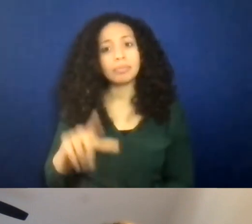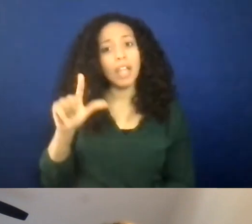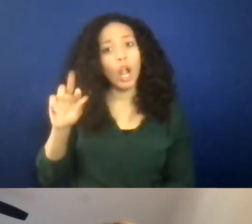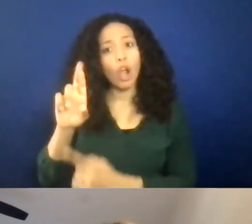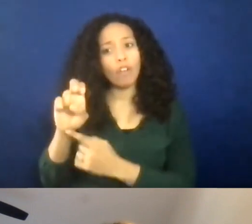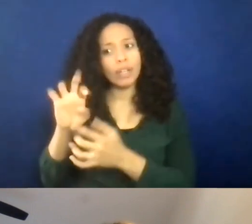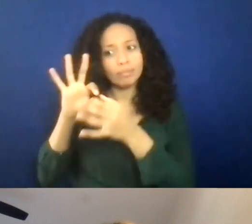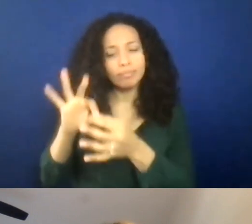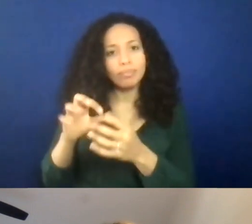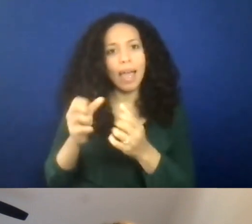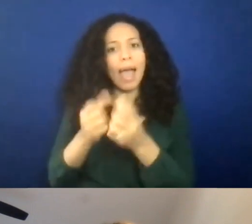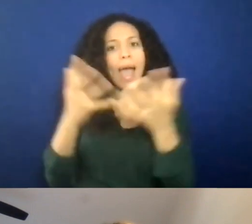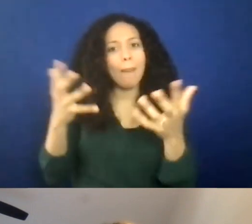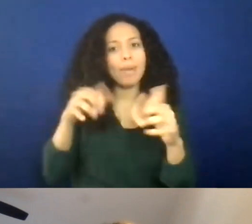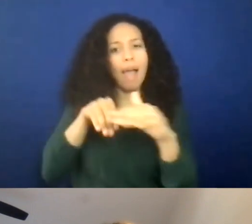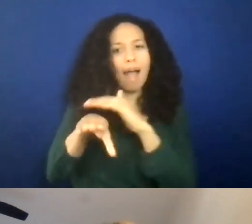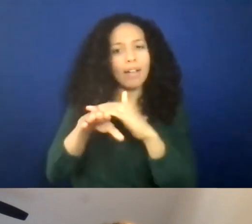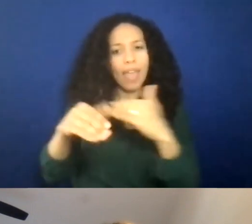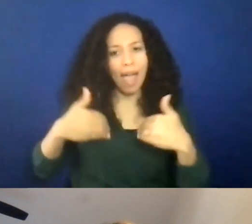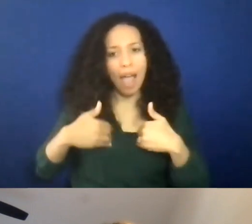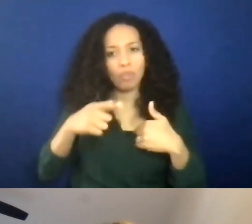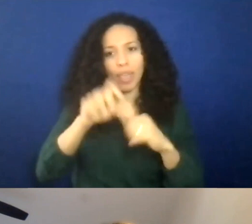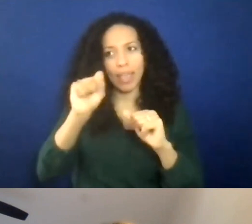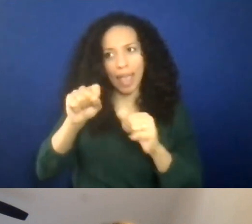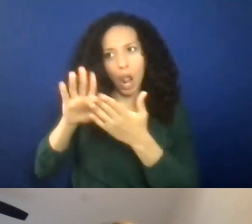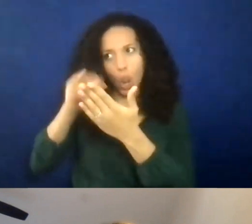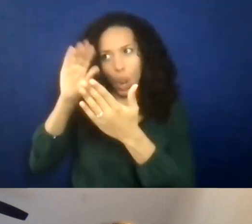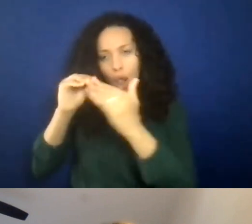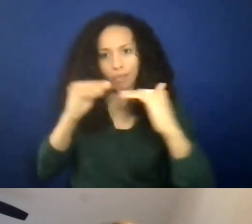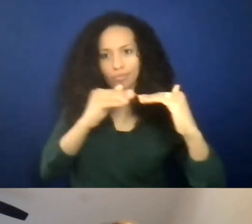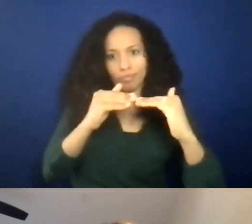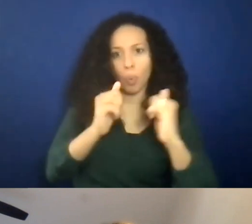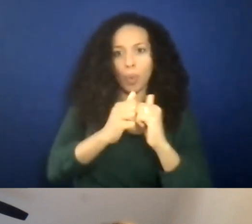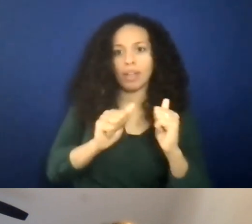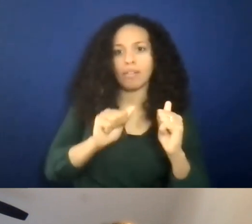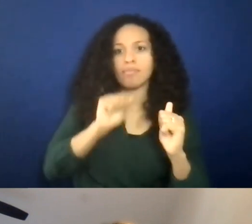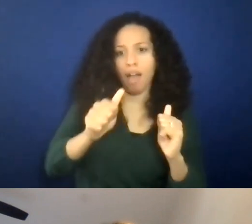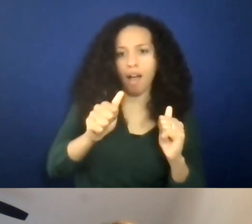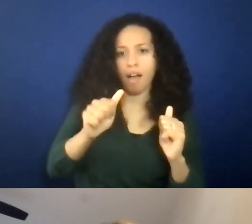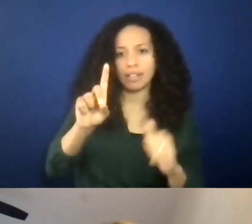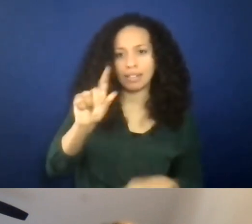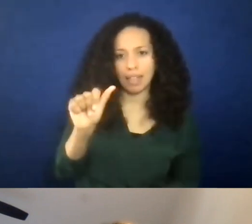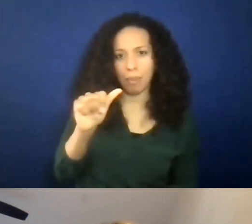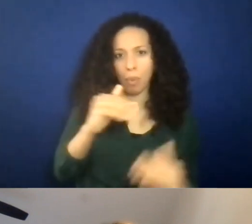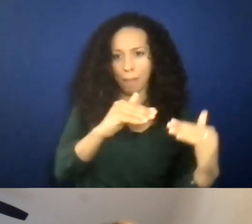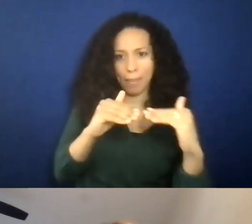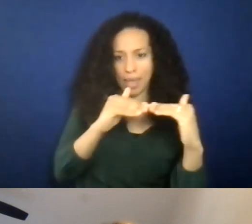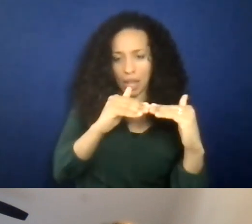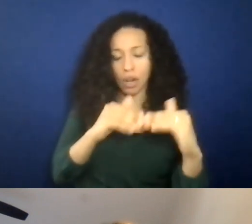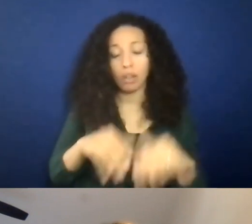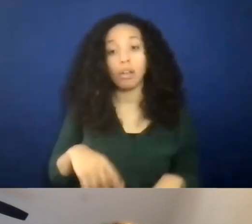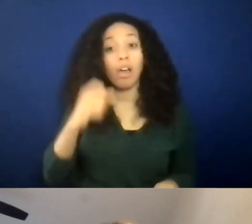to learn alongside their non non-disabled peers. But for children who are deaf or hard of hearing